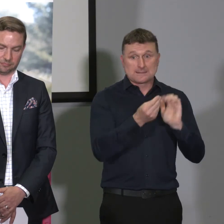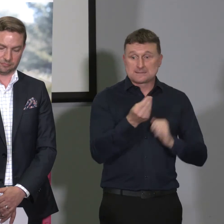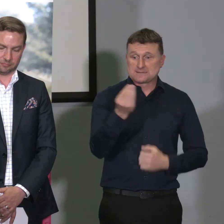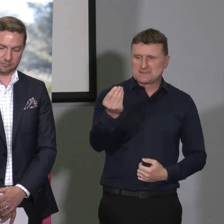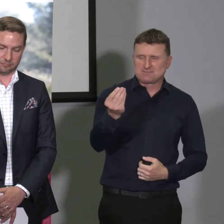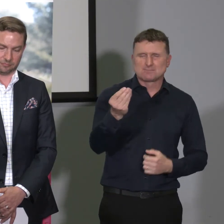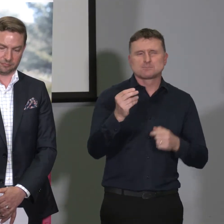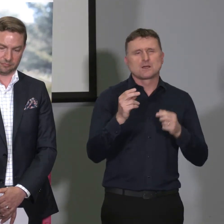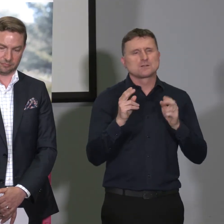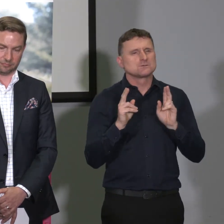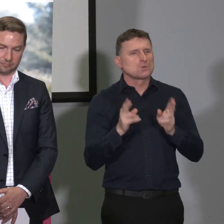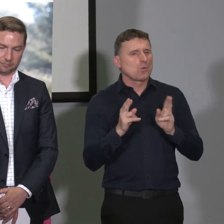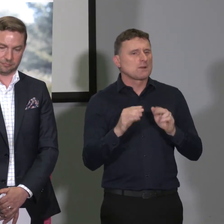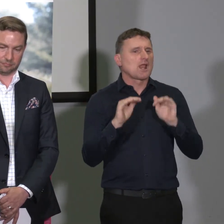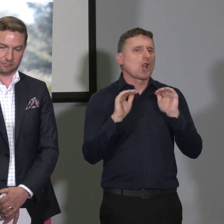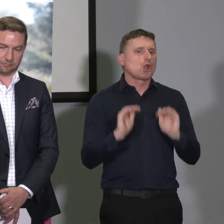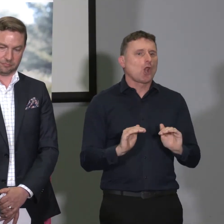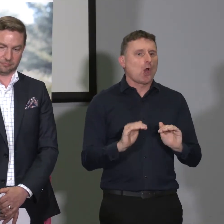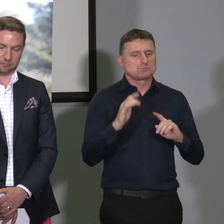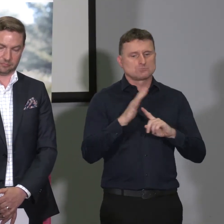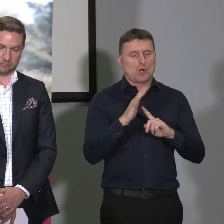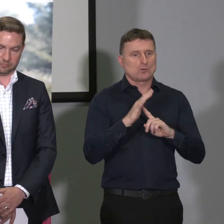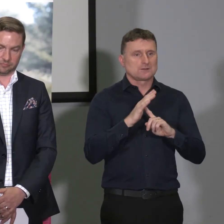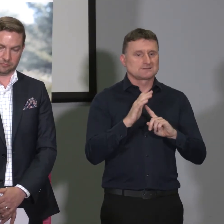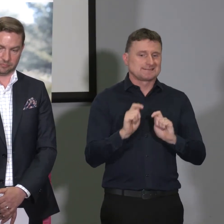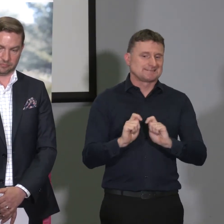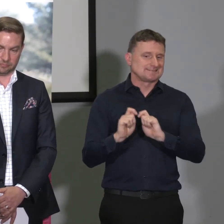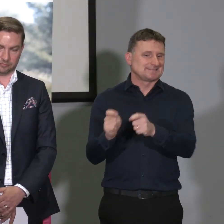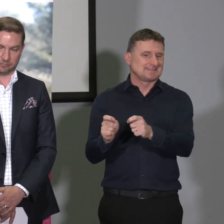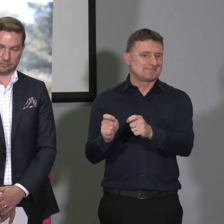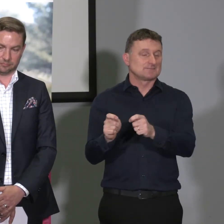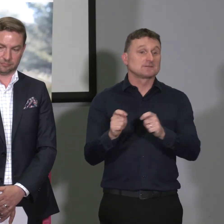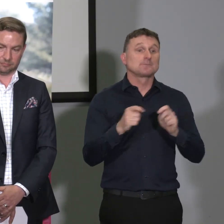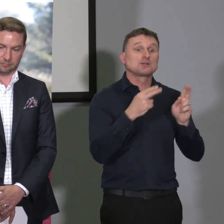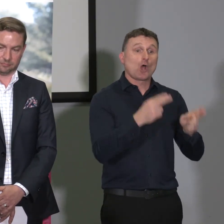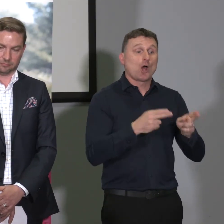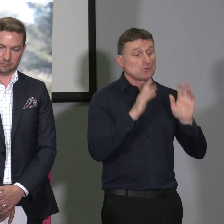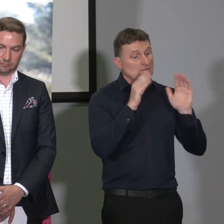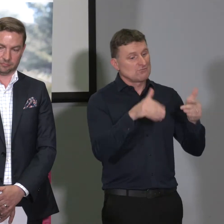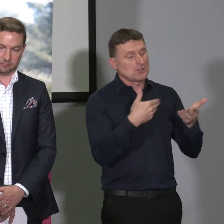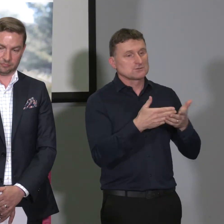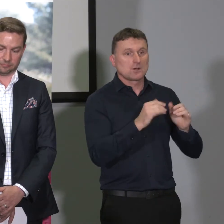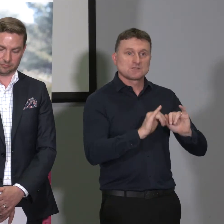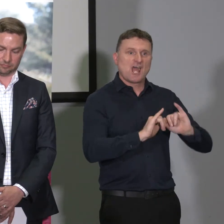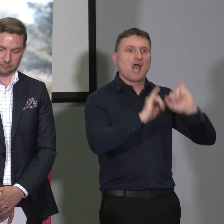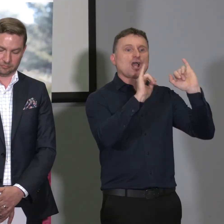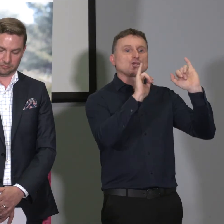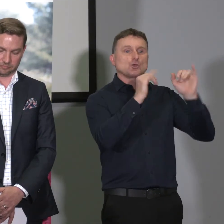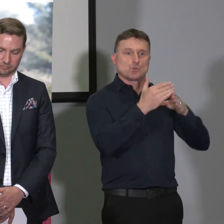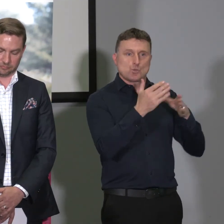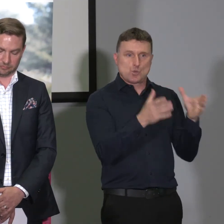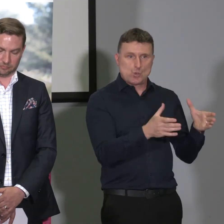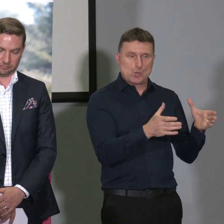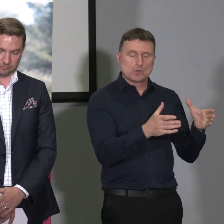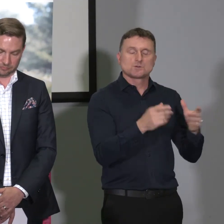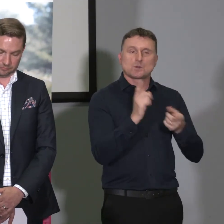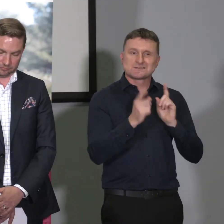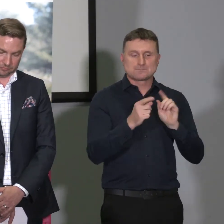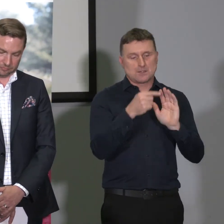system to do that work and that tends to be the lower